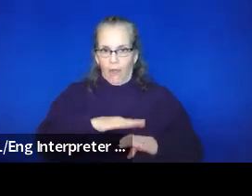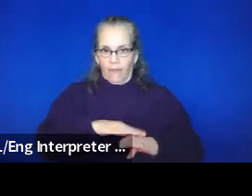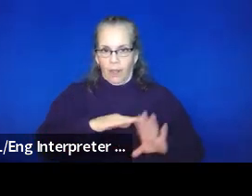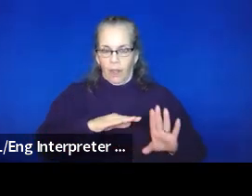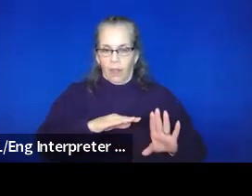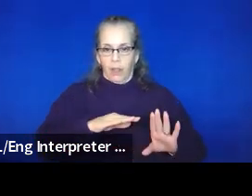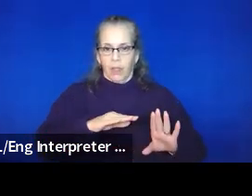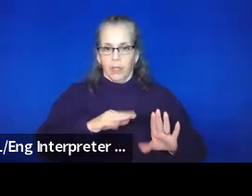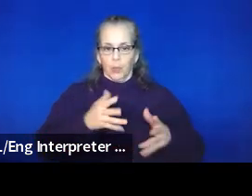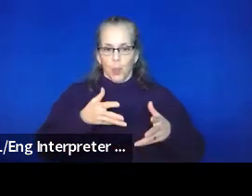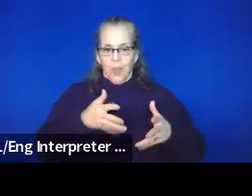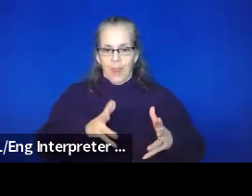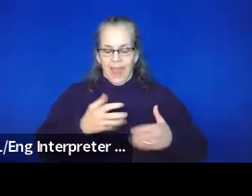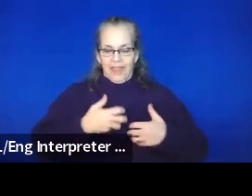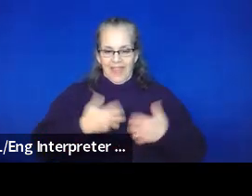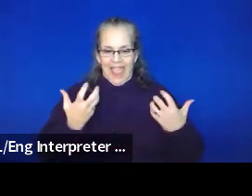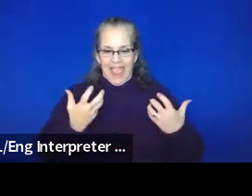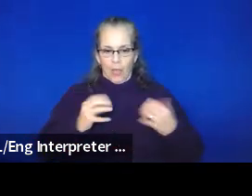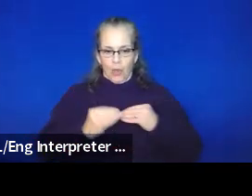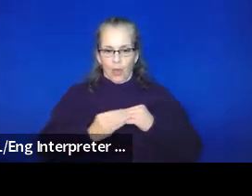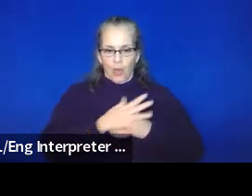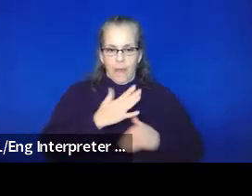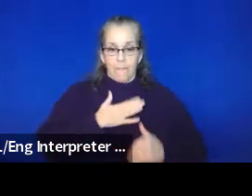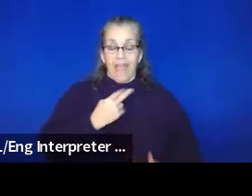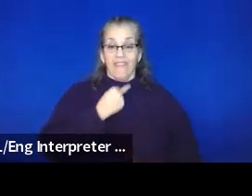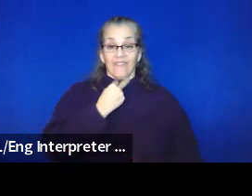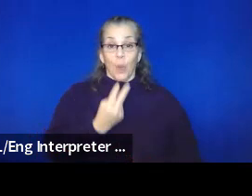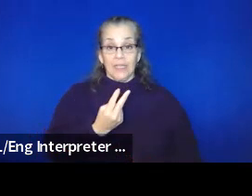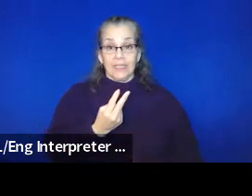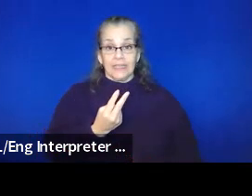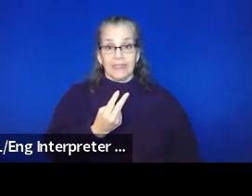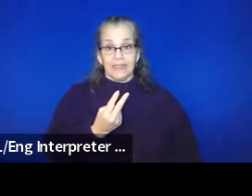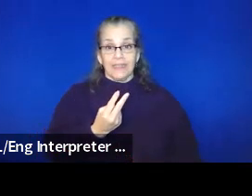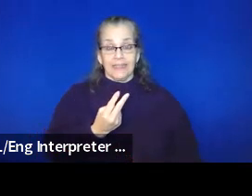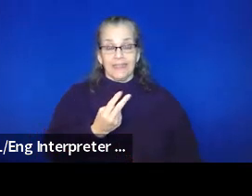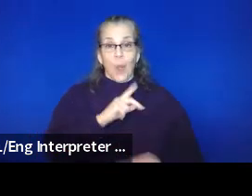that anger clip out in my voice and it's ha, ha when it happens, it's really offputting